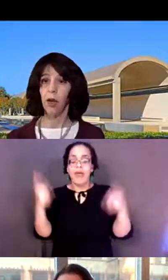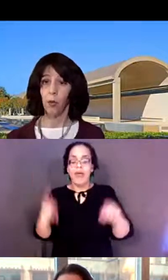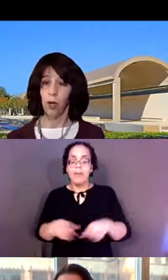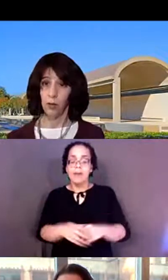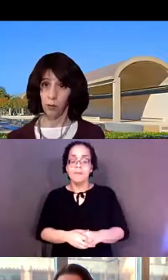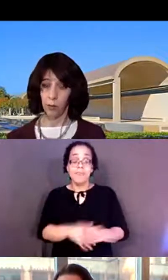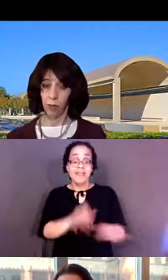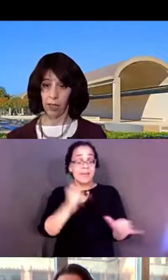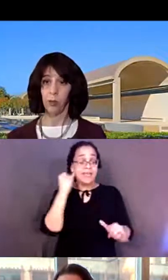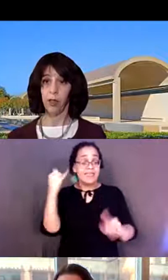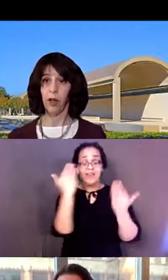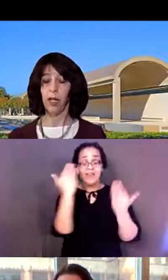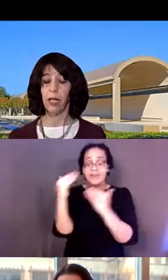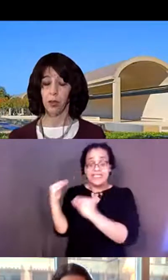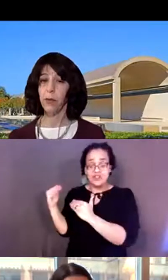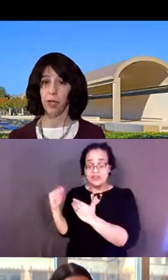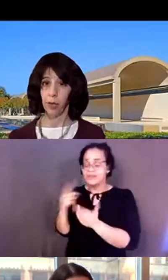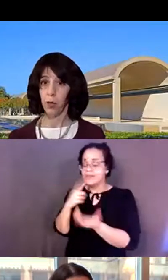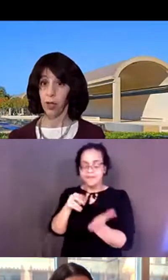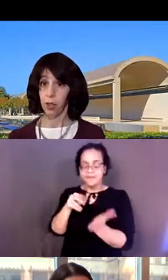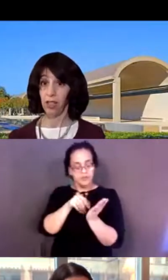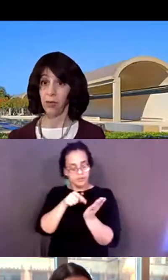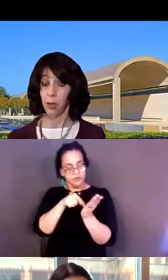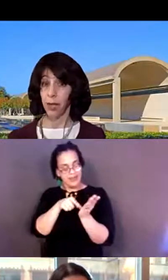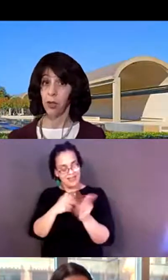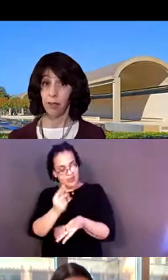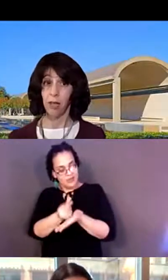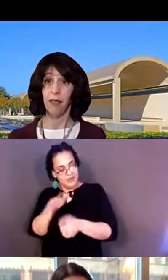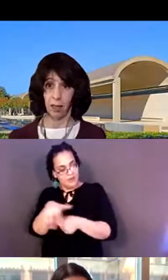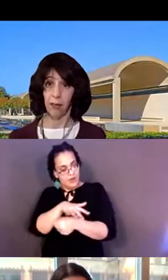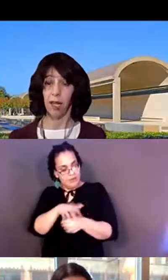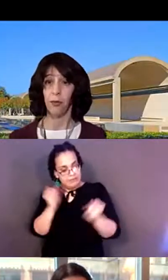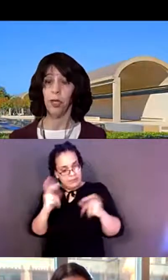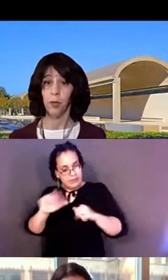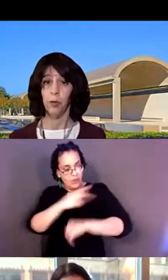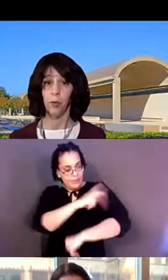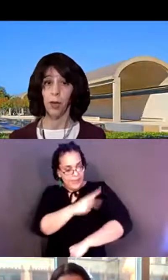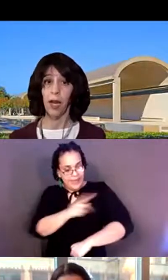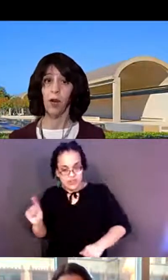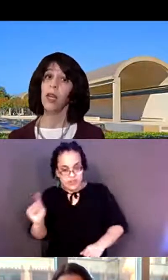well, here we are in a treatment area where there are lots of other patients and